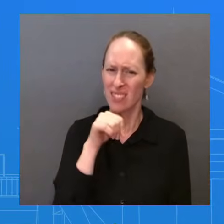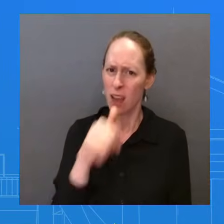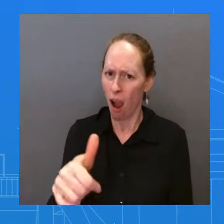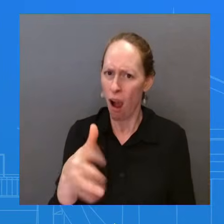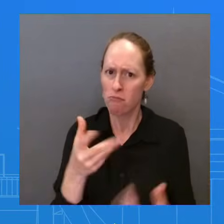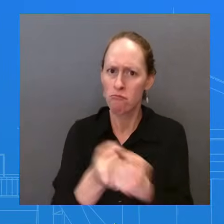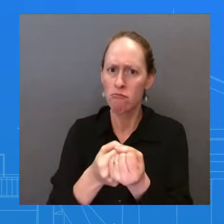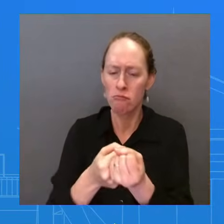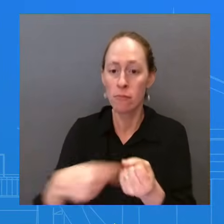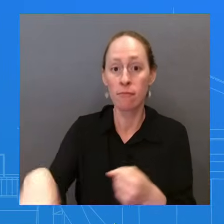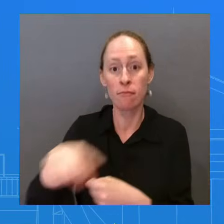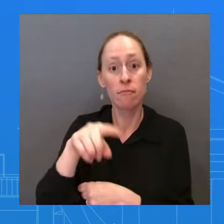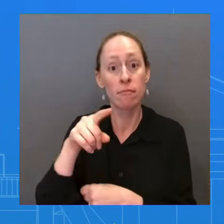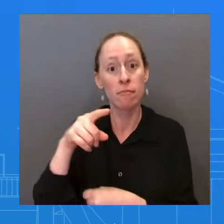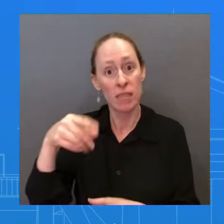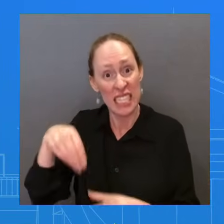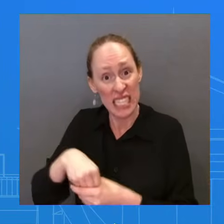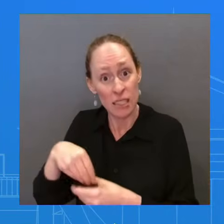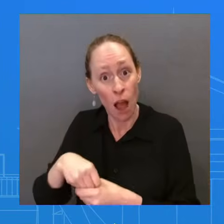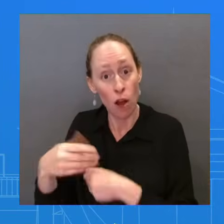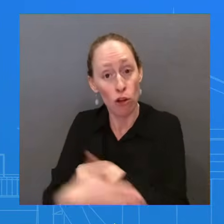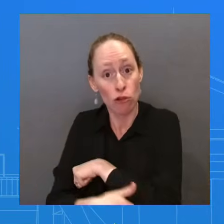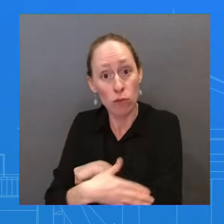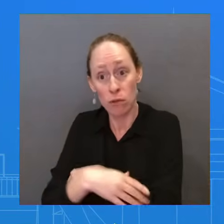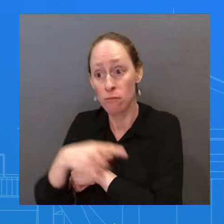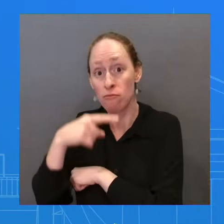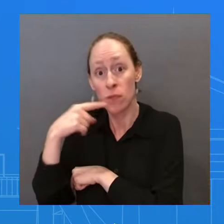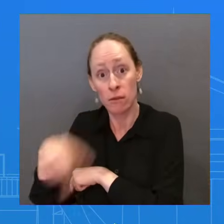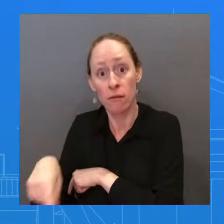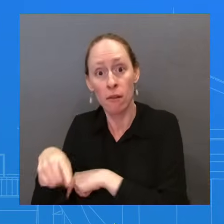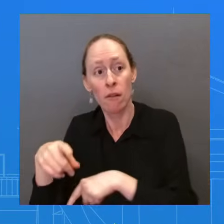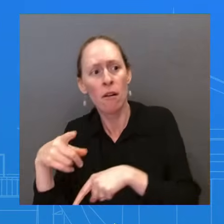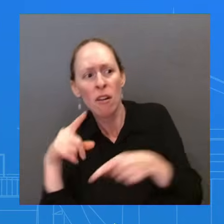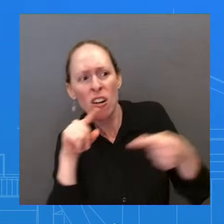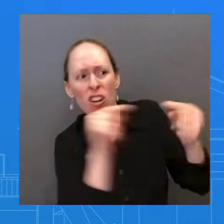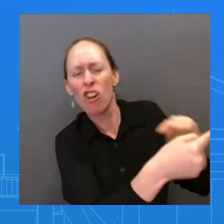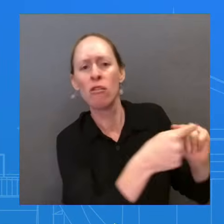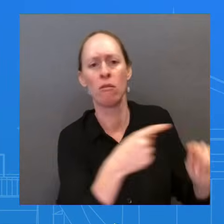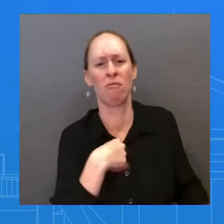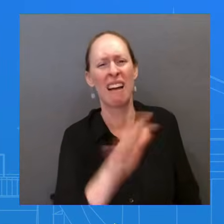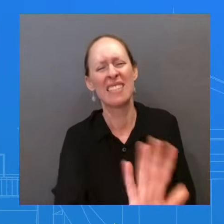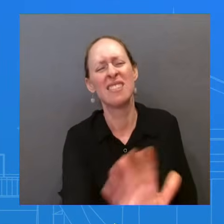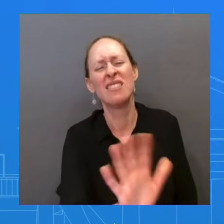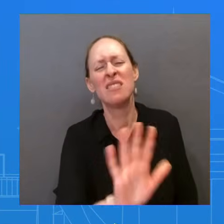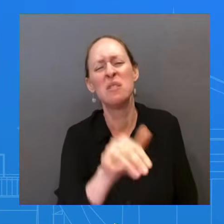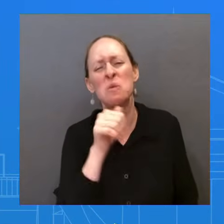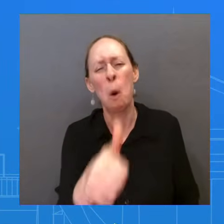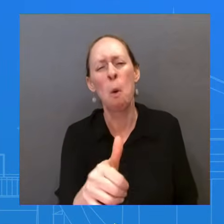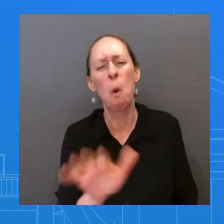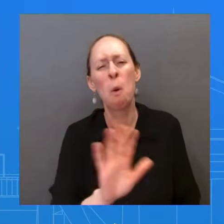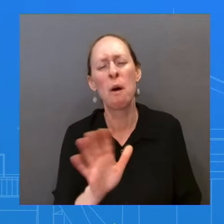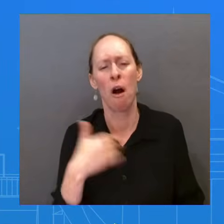and we do not encourage attacks inside Russia. And we certainly don't want to see attacks inside Russia